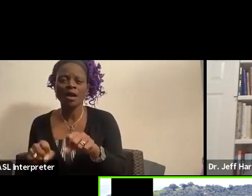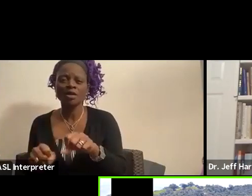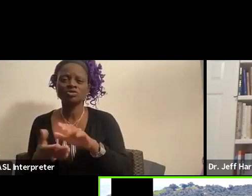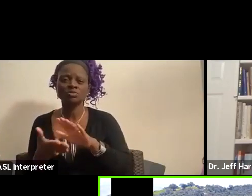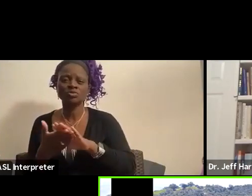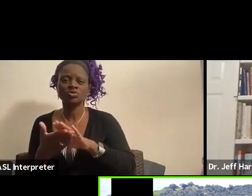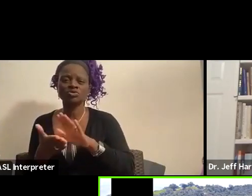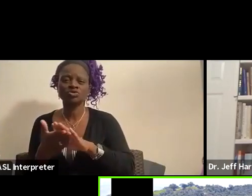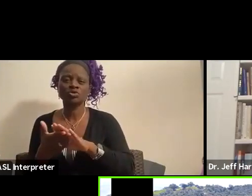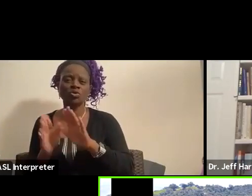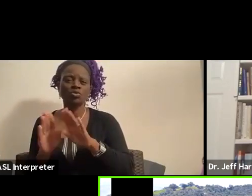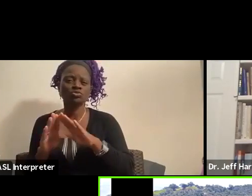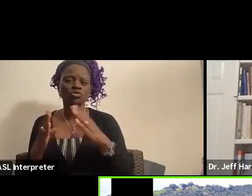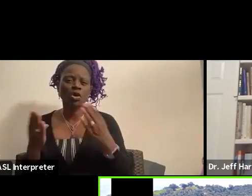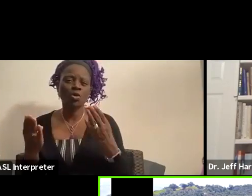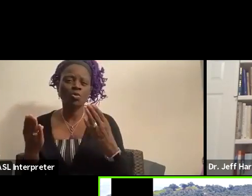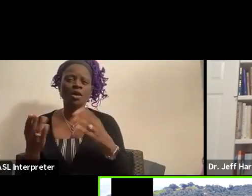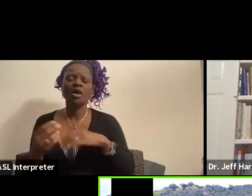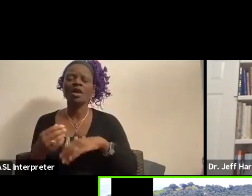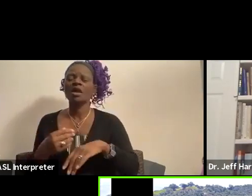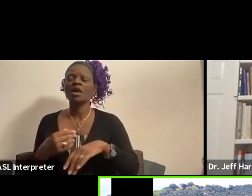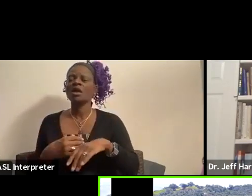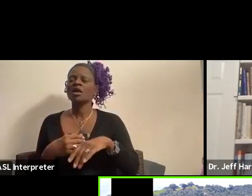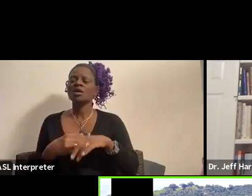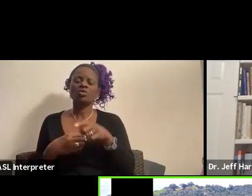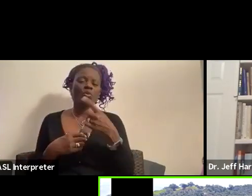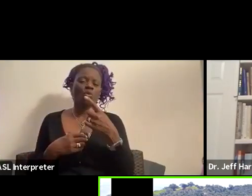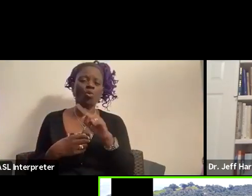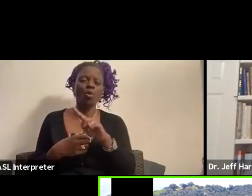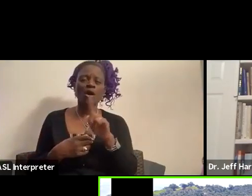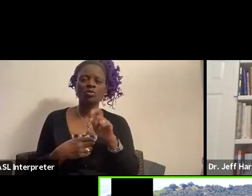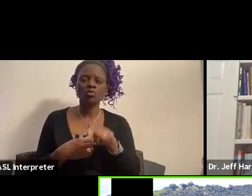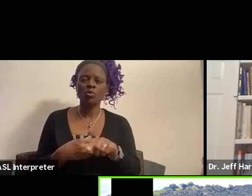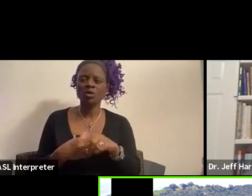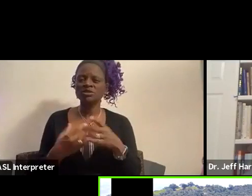And one particular question from Maria is asking, is there any chance at least high